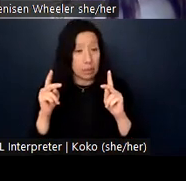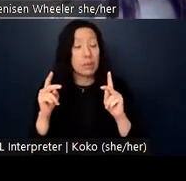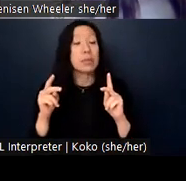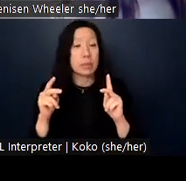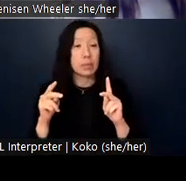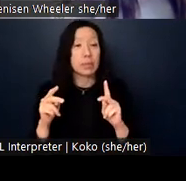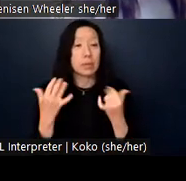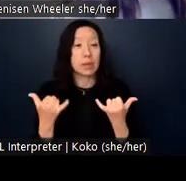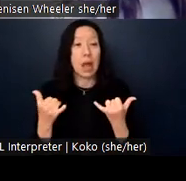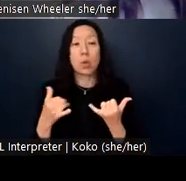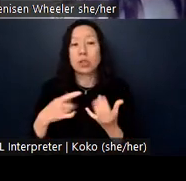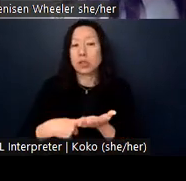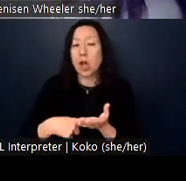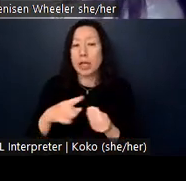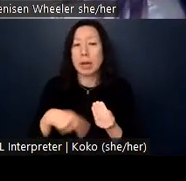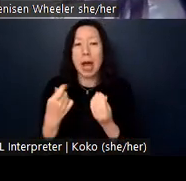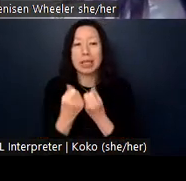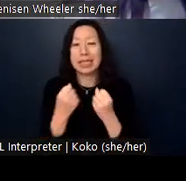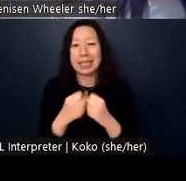safety planning. 13:25:12 So city putting sometimes can become